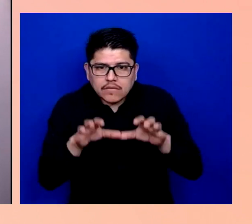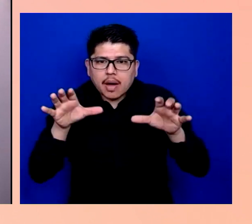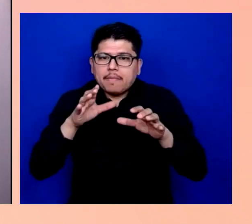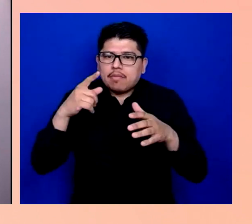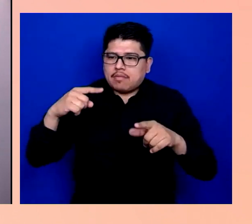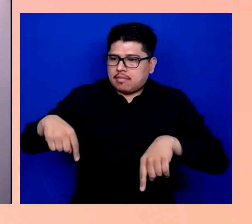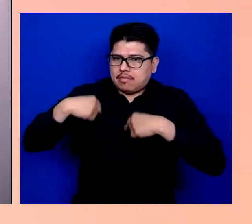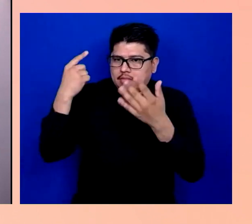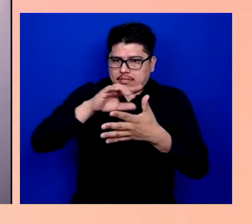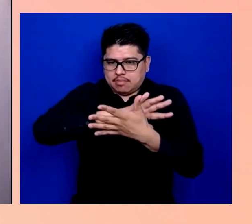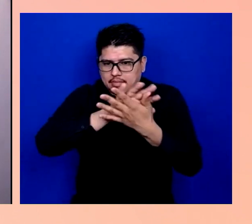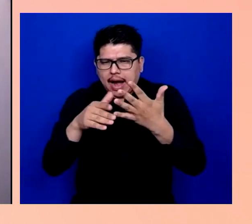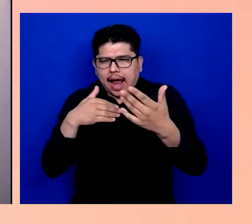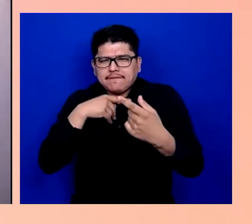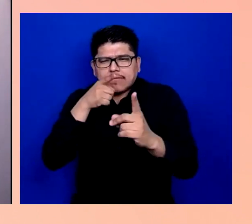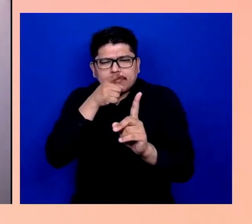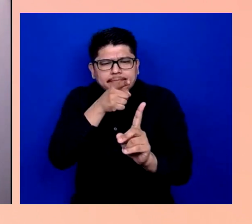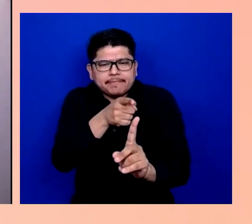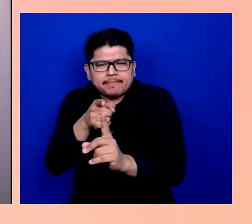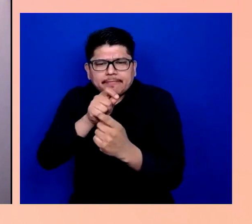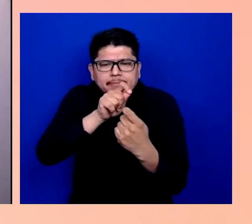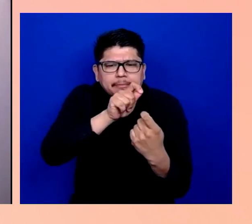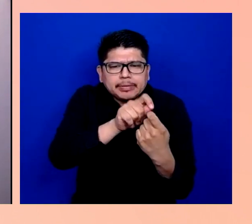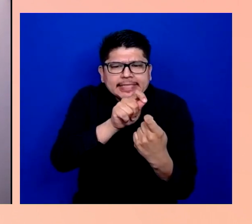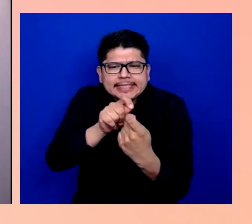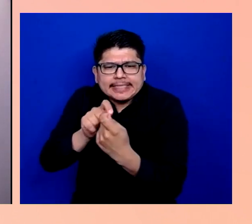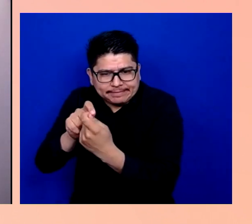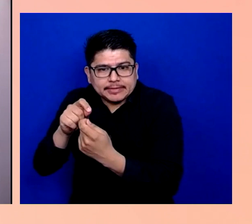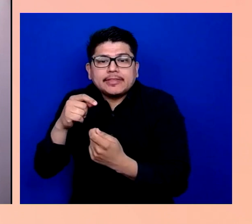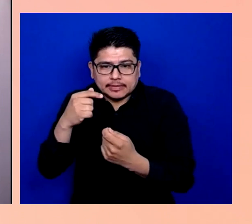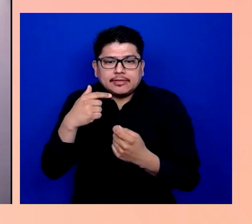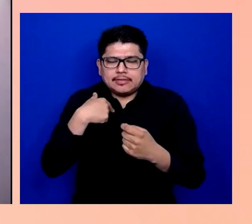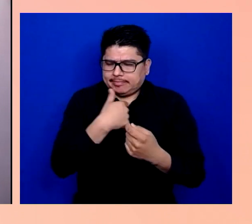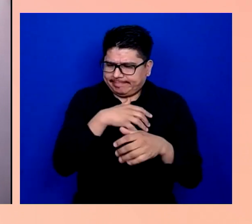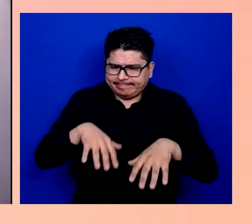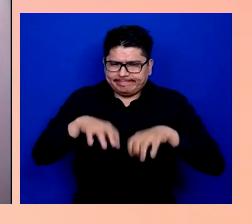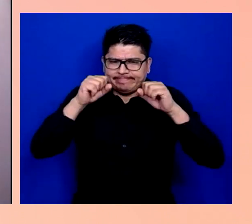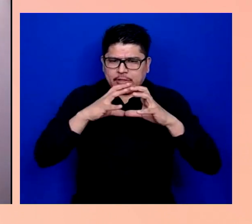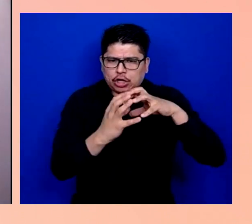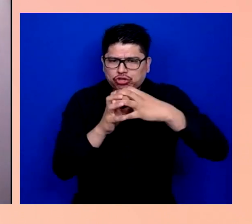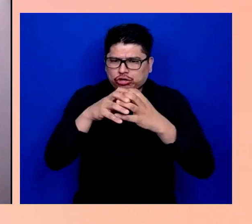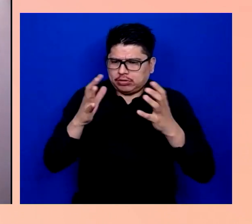must take up intersectionality to argue that a single issue approach to designing